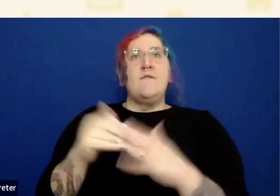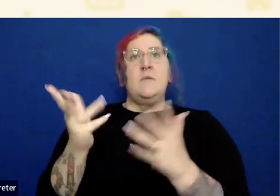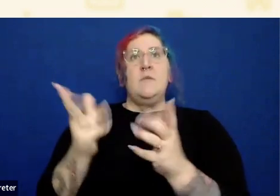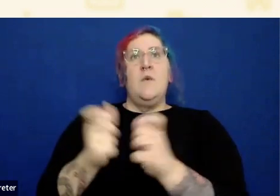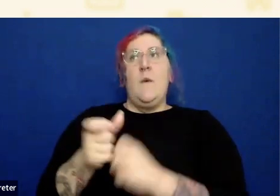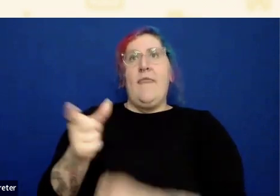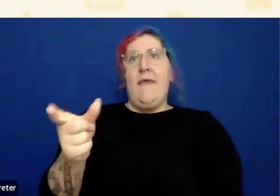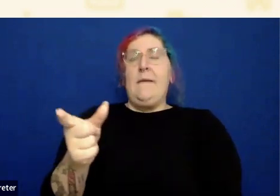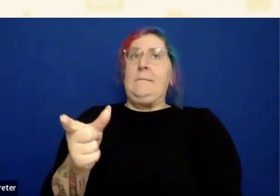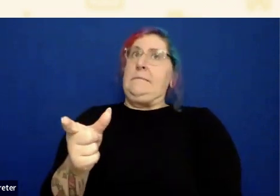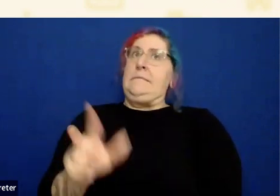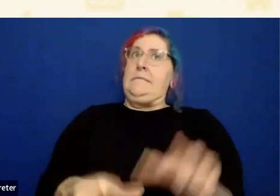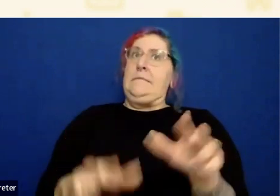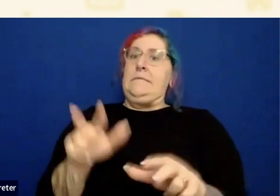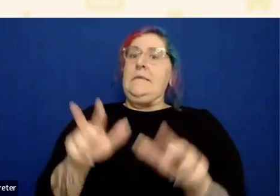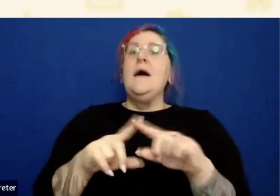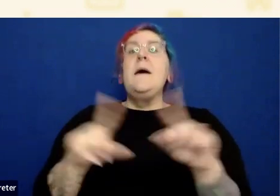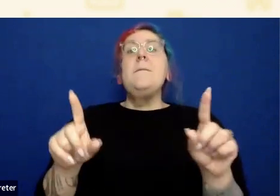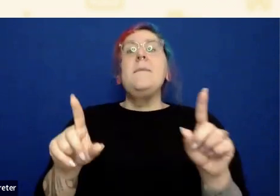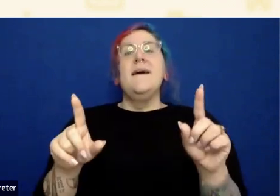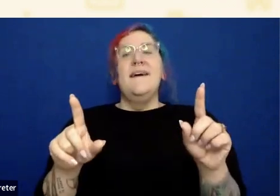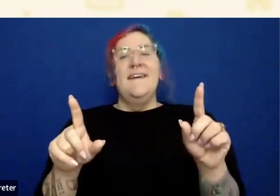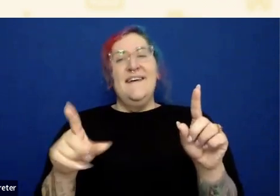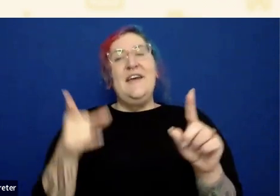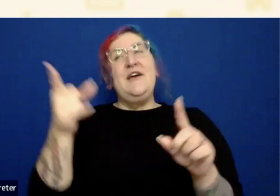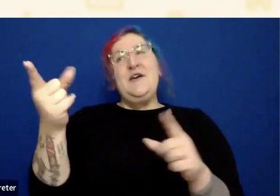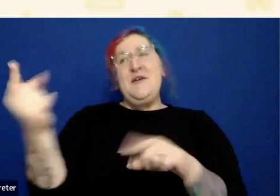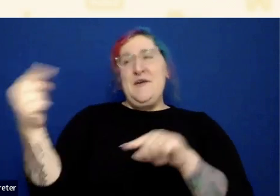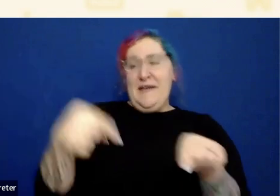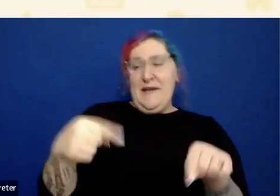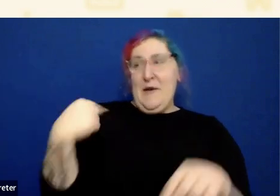But you're here, we're here, let's chat.